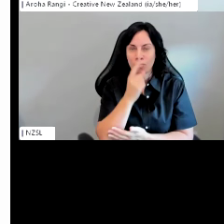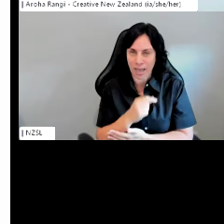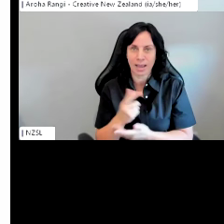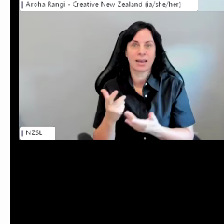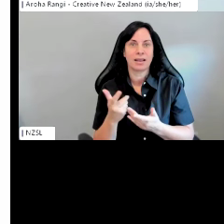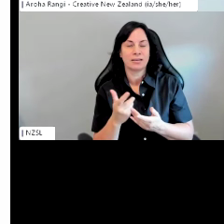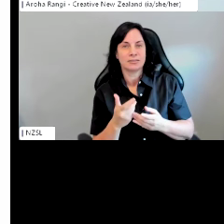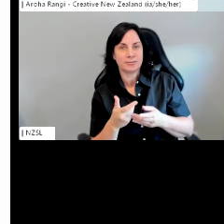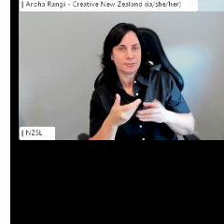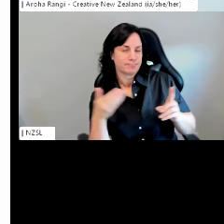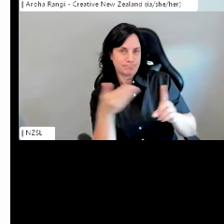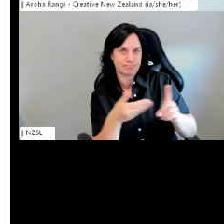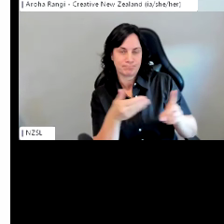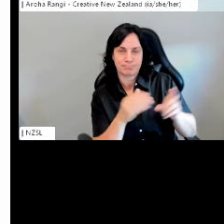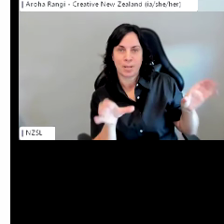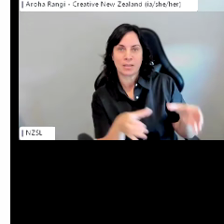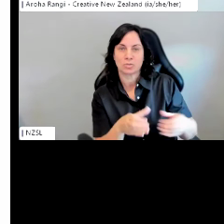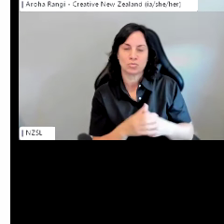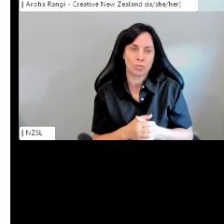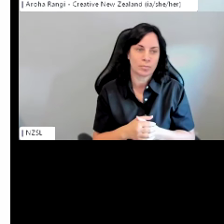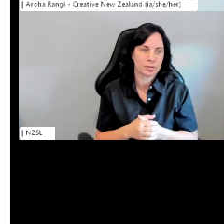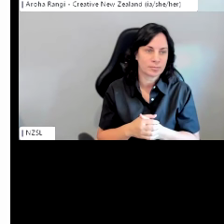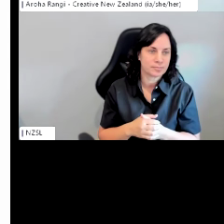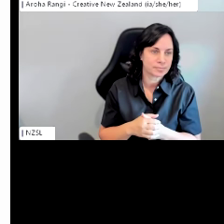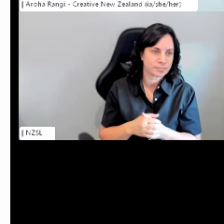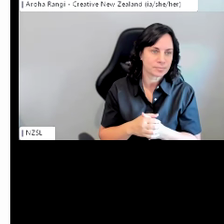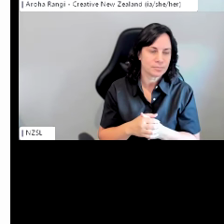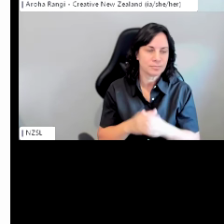you money. They won't give you a lot of money, but they will give you money. Um whereas stimulation,